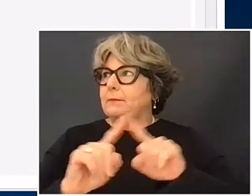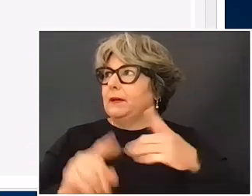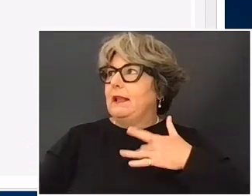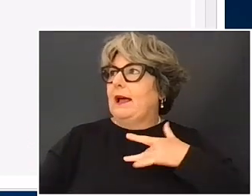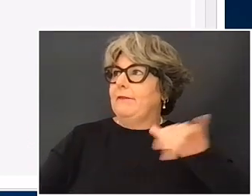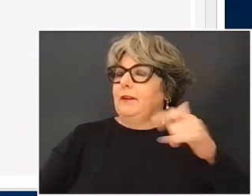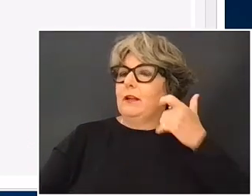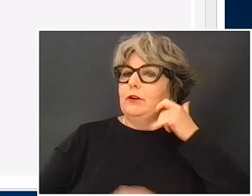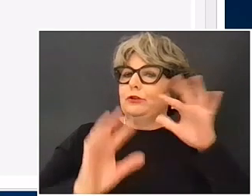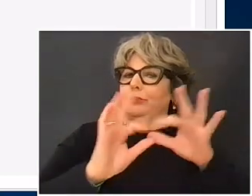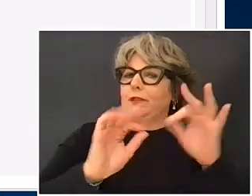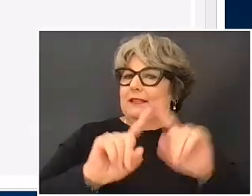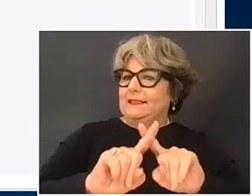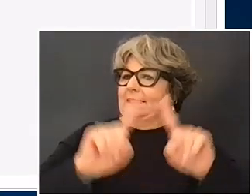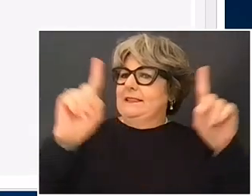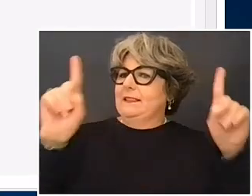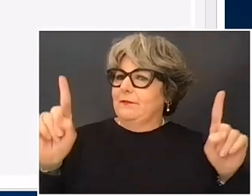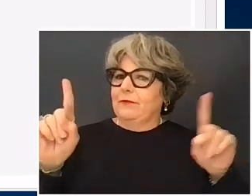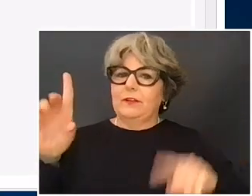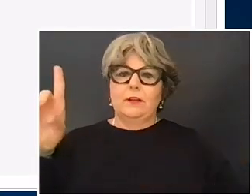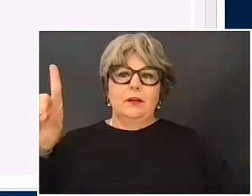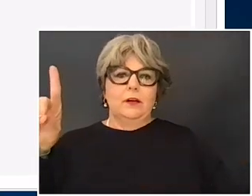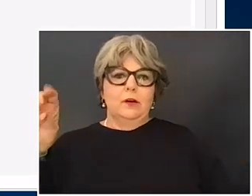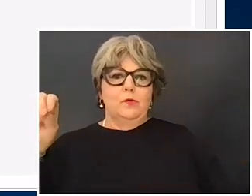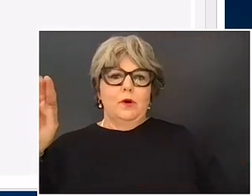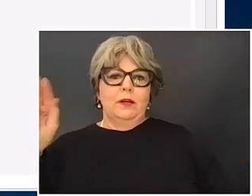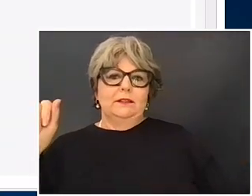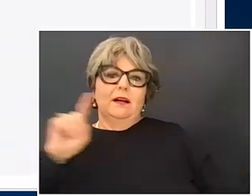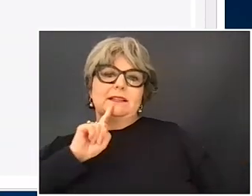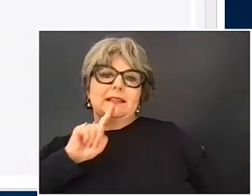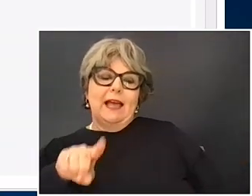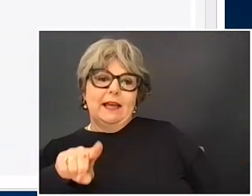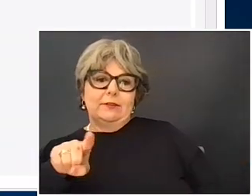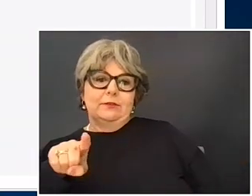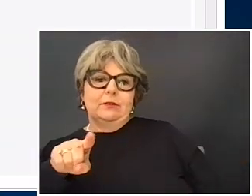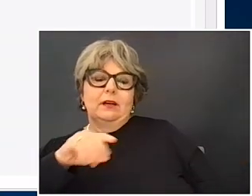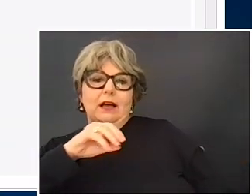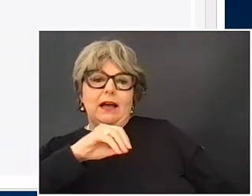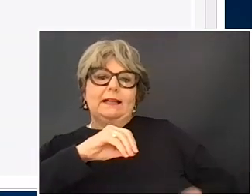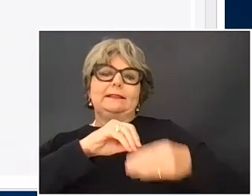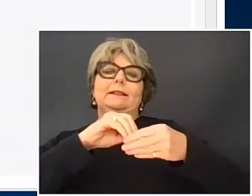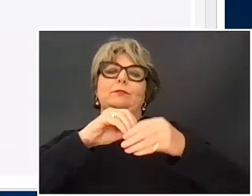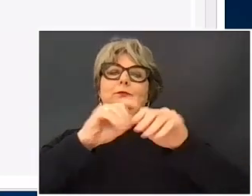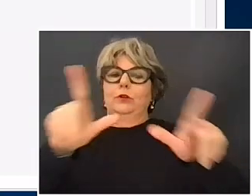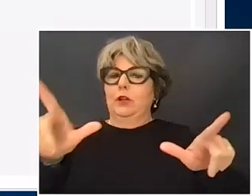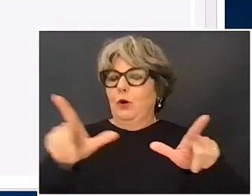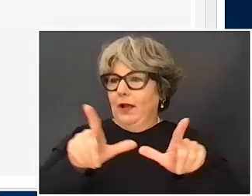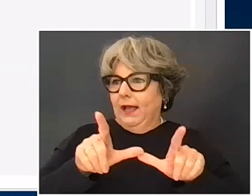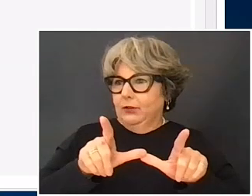slightly different than I think Donna's answer to my question, which was additional location is like that phrase is